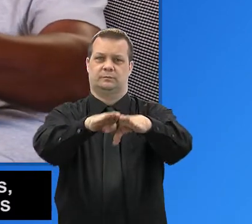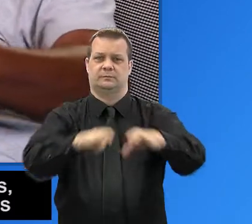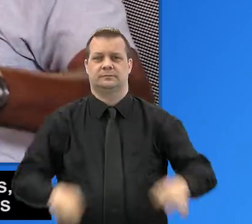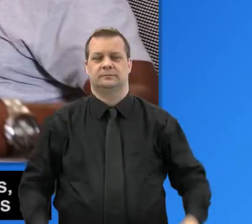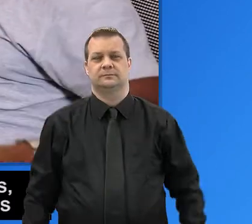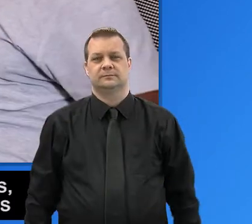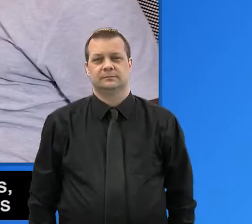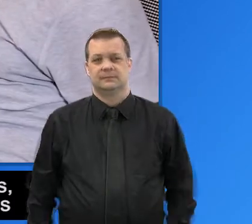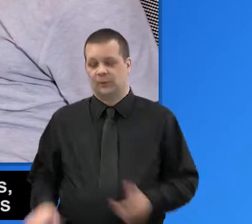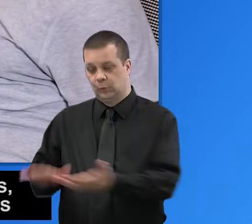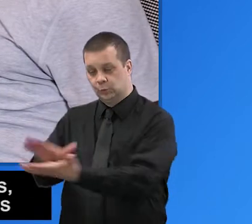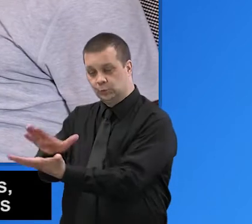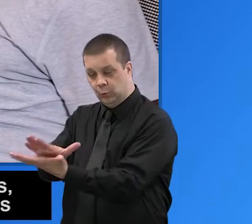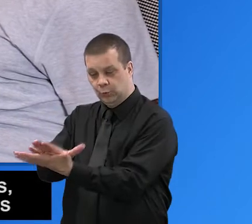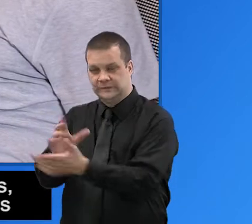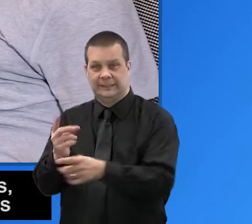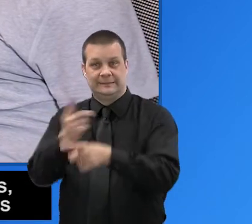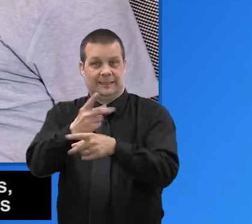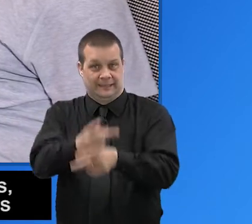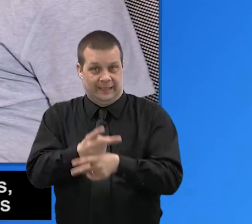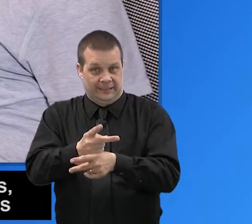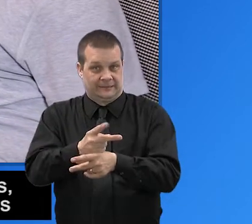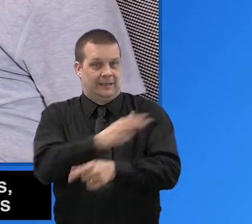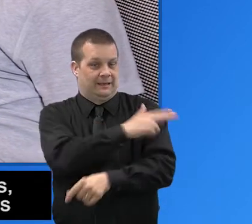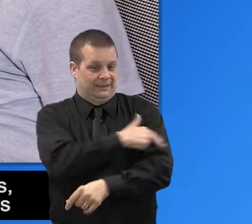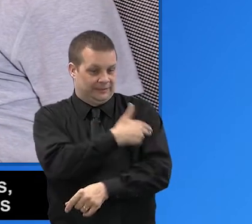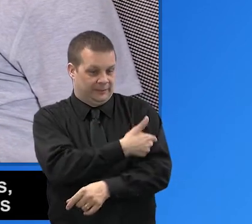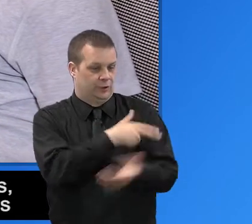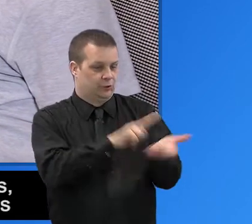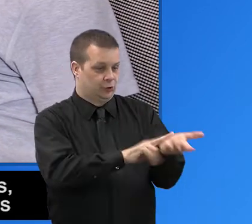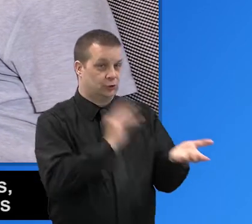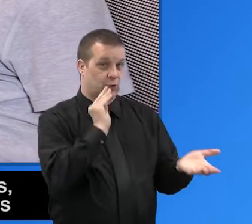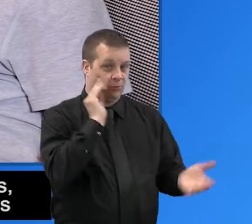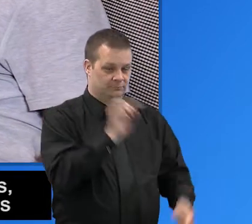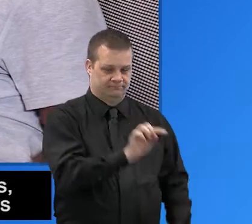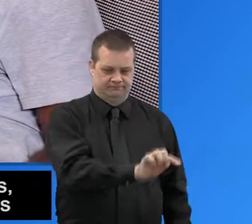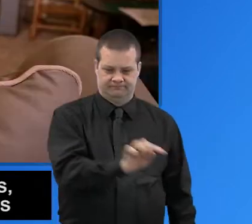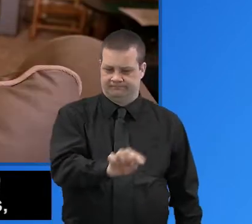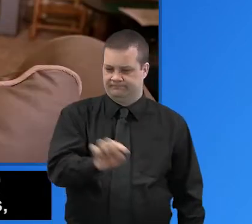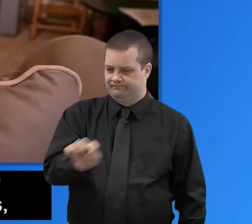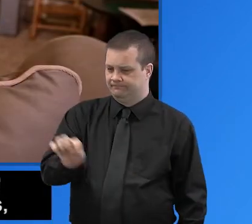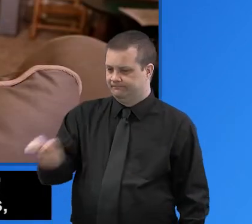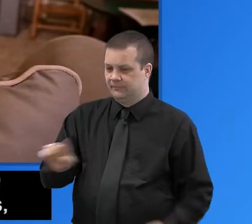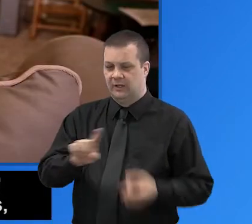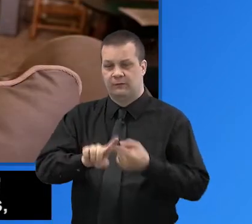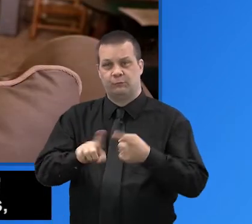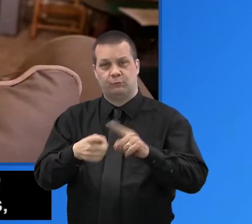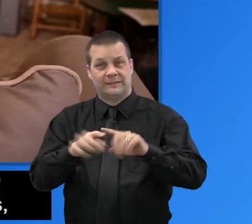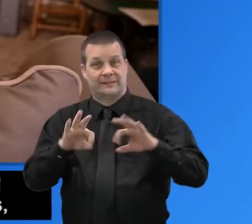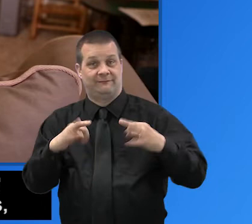schools, daycares, hospitals, nursing homes, or other places during a radiation emergency: